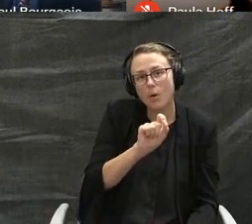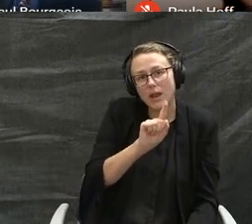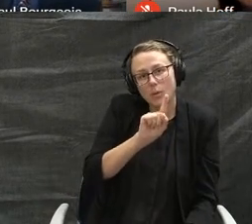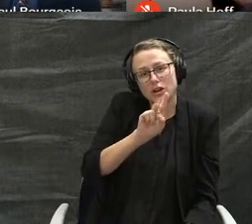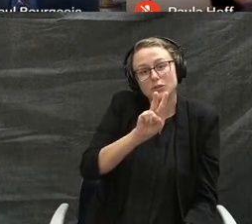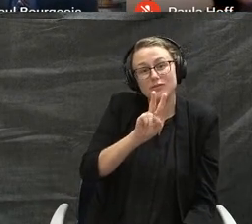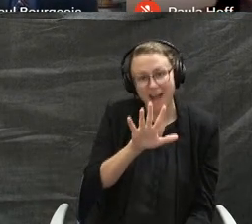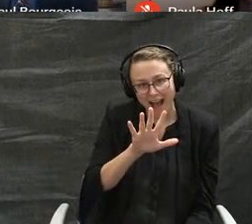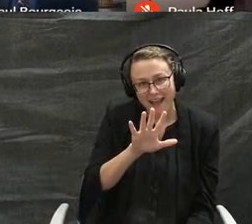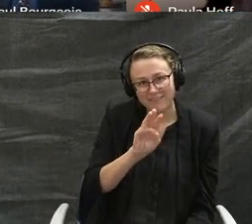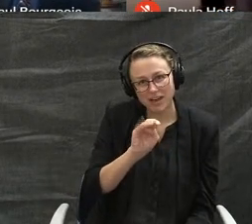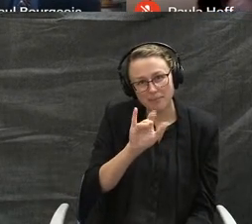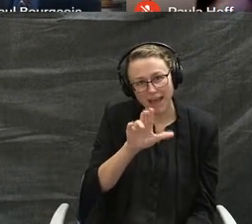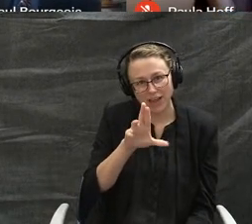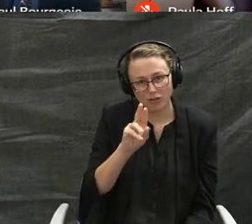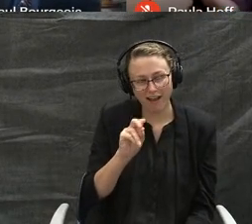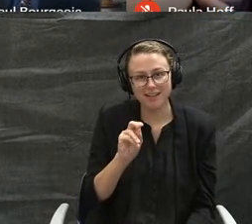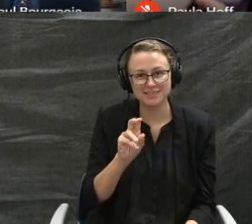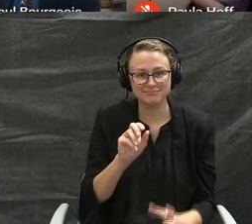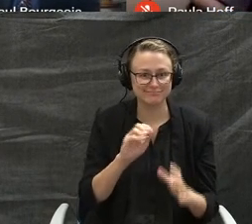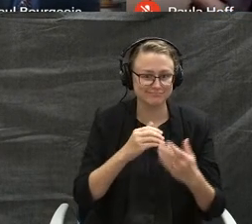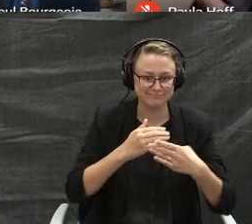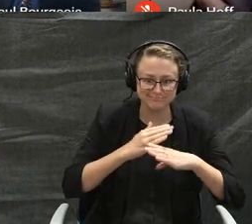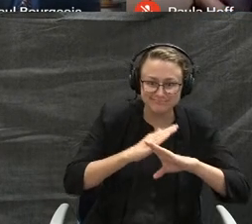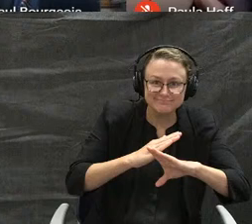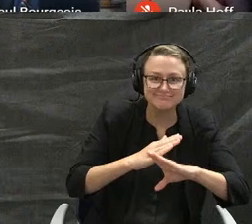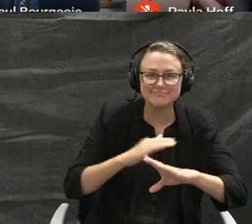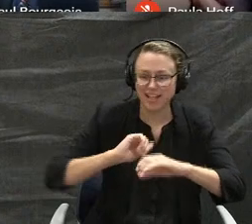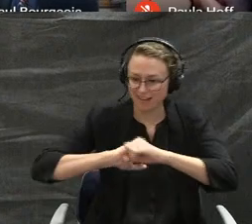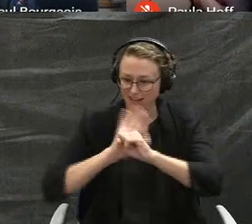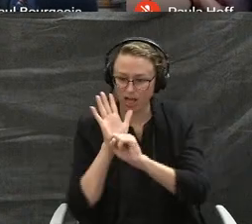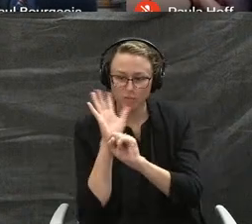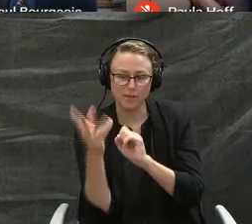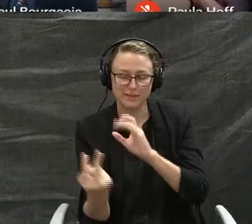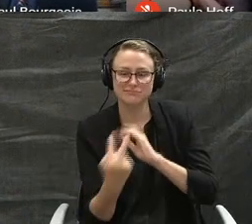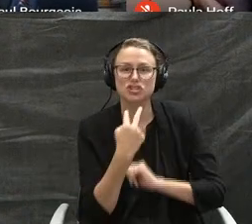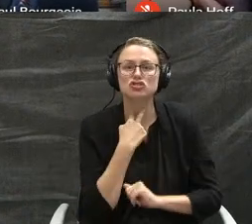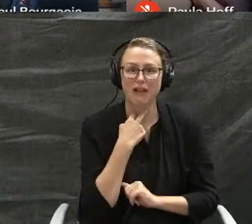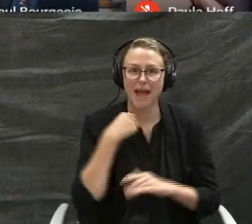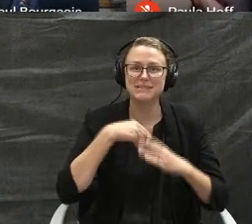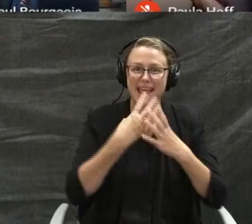virus will get trapped into in these filters. And of course if